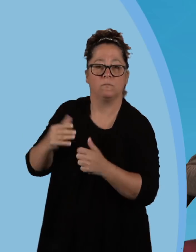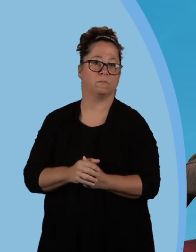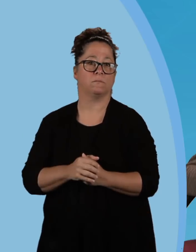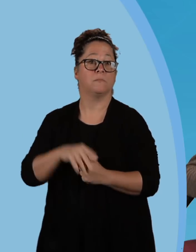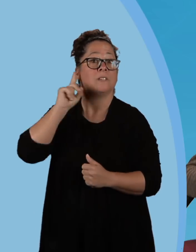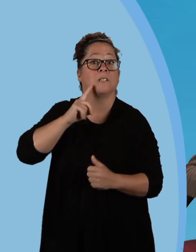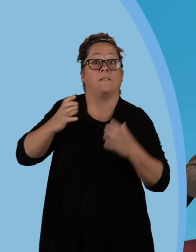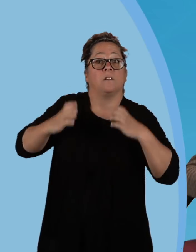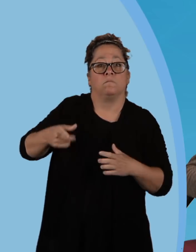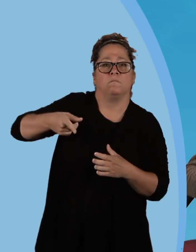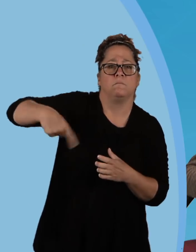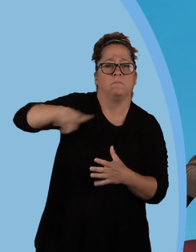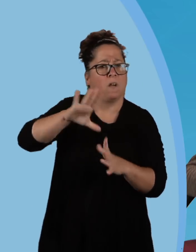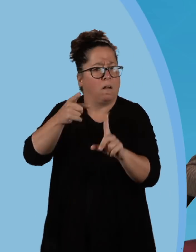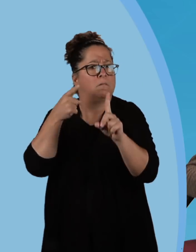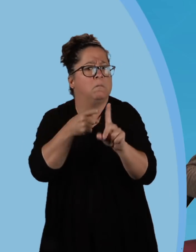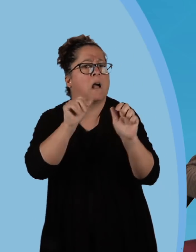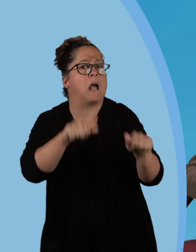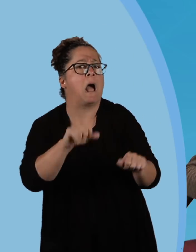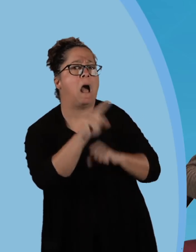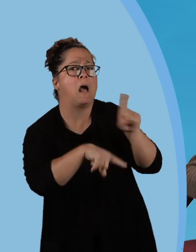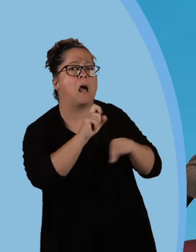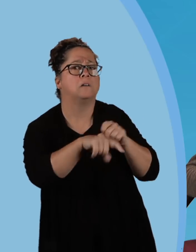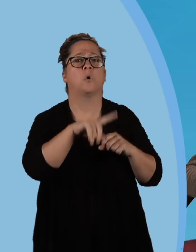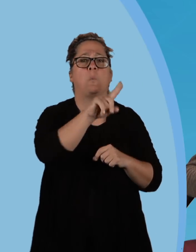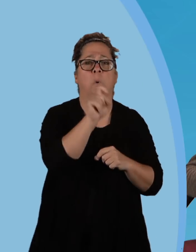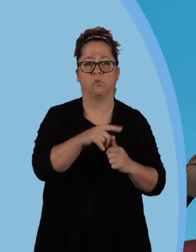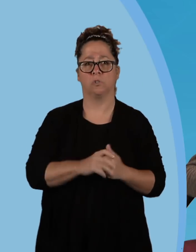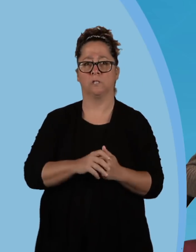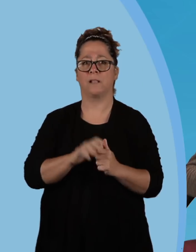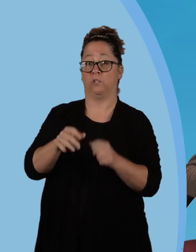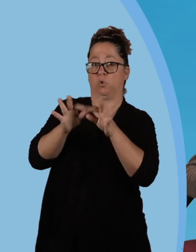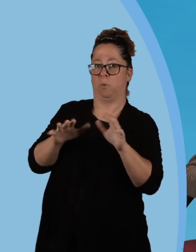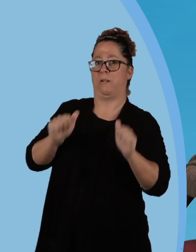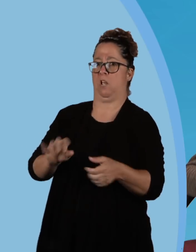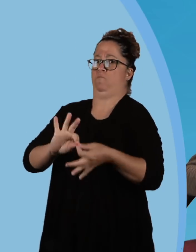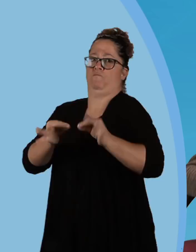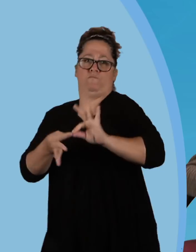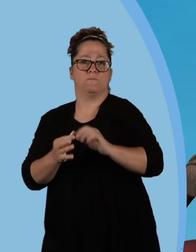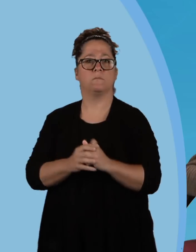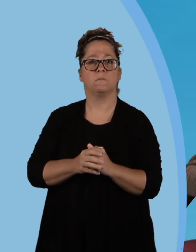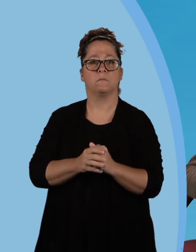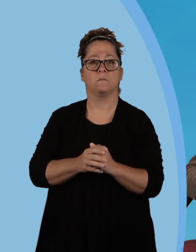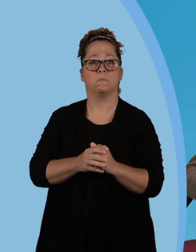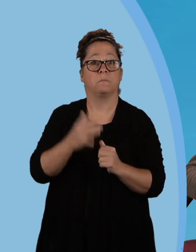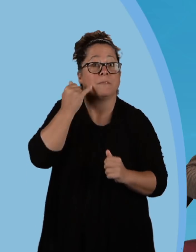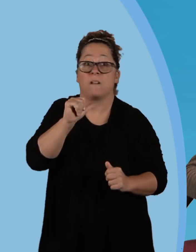to help the deaf consumer understand. The deaf consumer can certainly ask questions